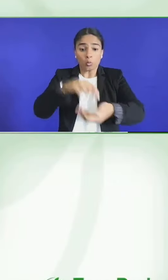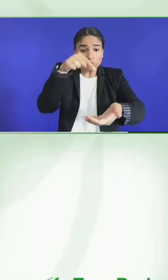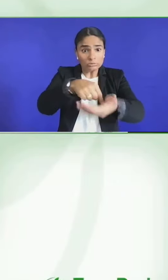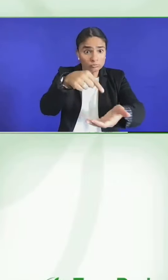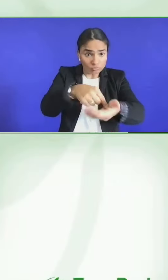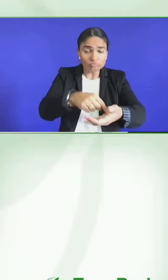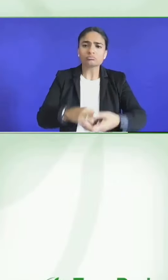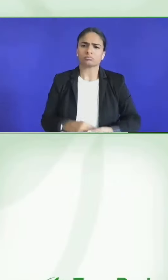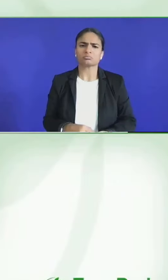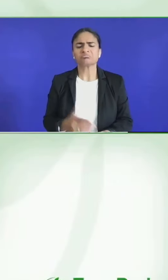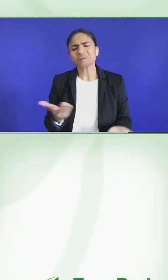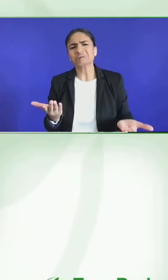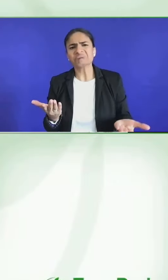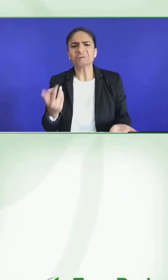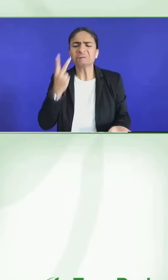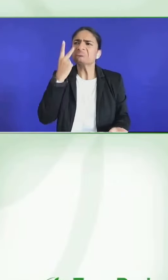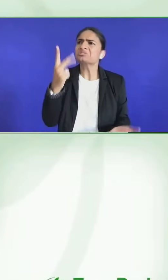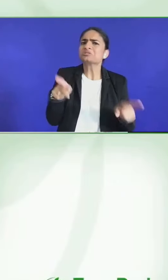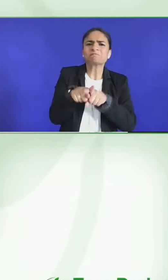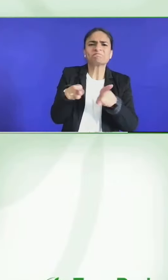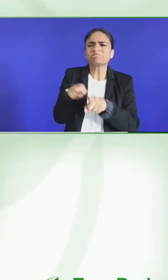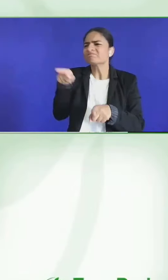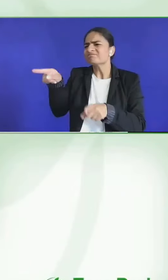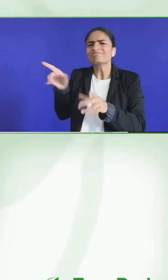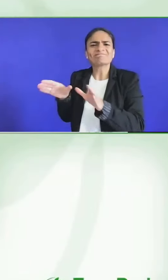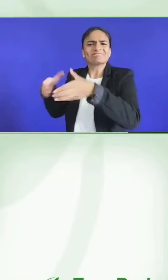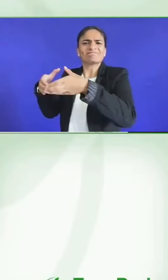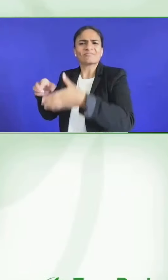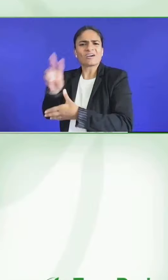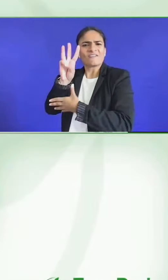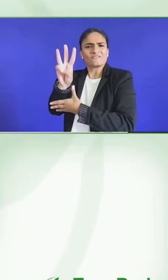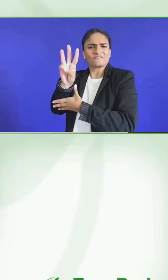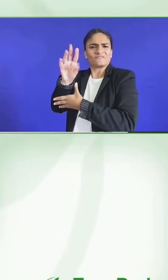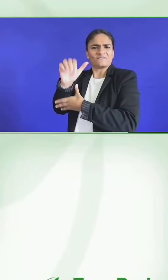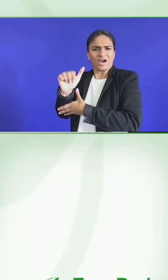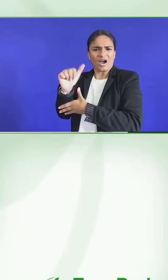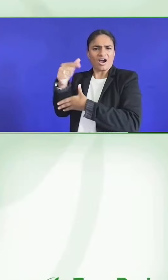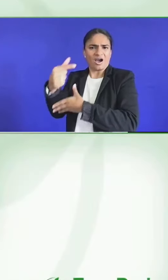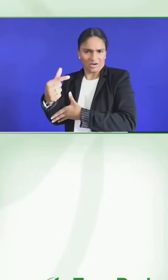not easy to do that on your own so we have some assistance there which is a very good thing I think.